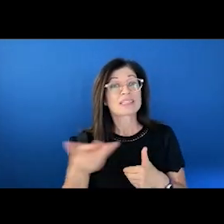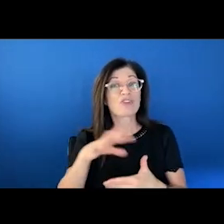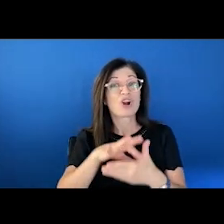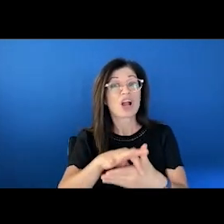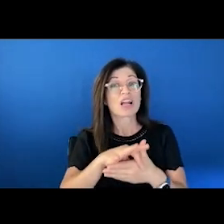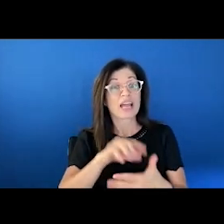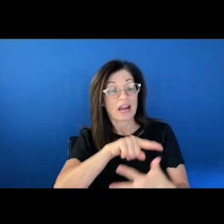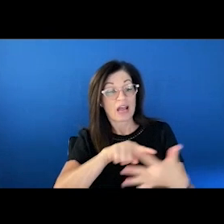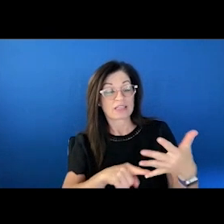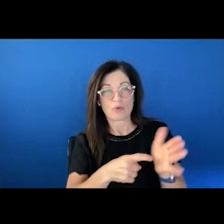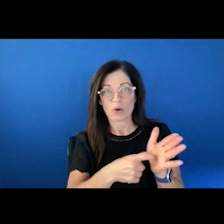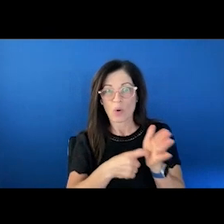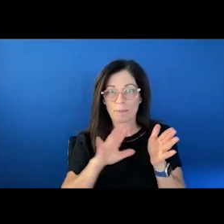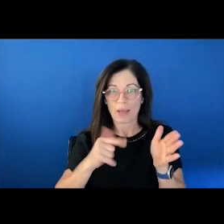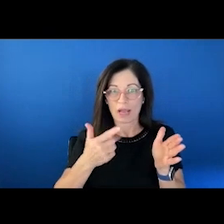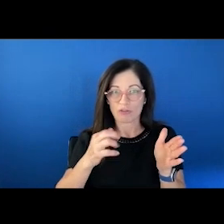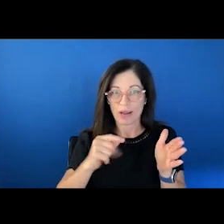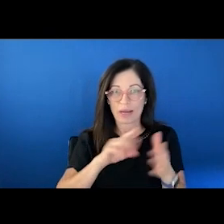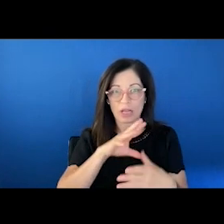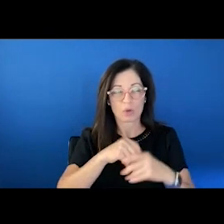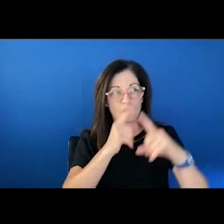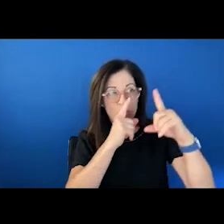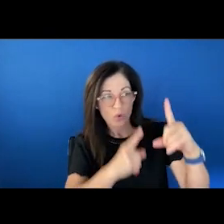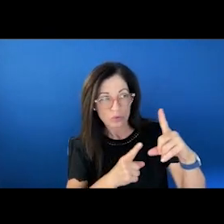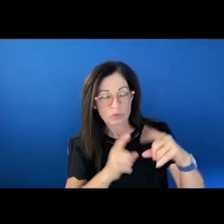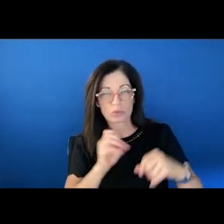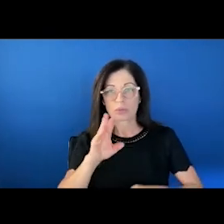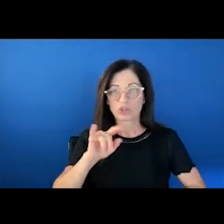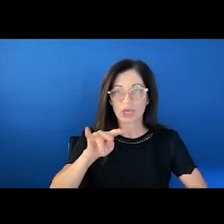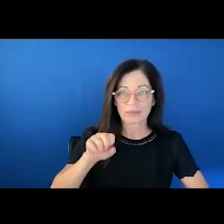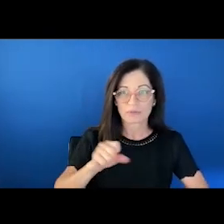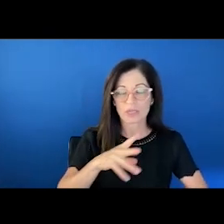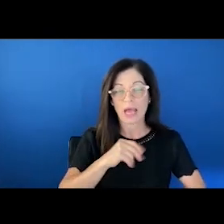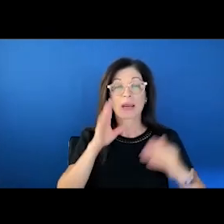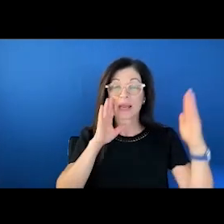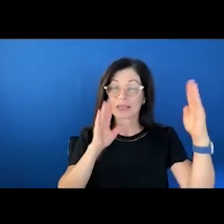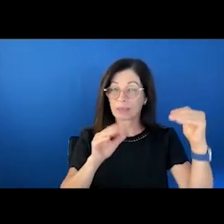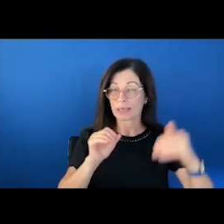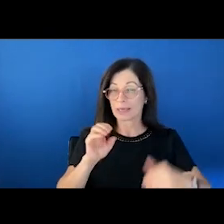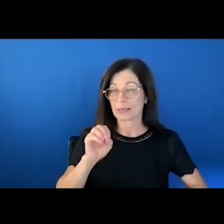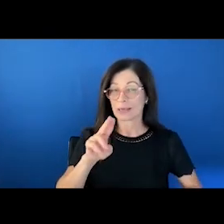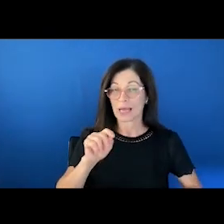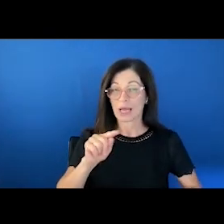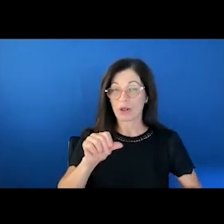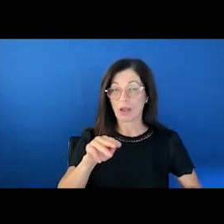Next, there are several content items that are grant required including goals, objectives,